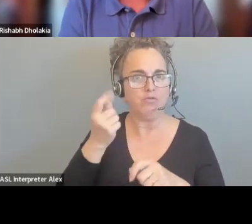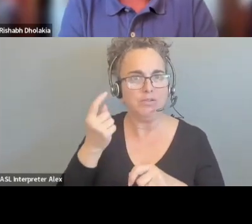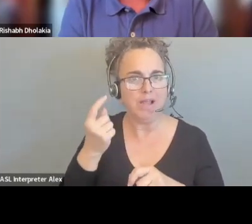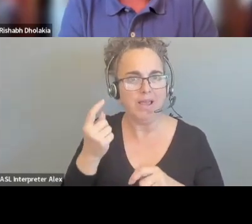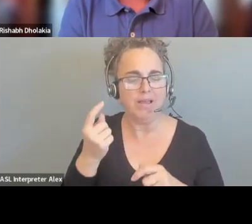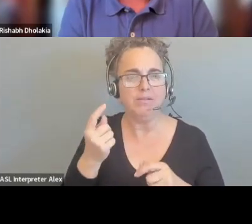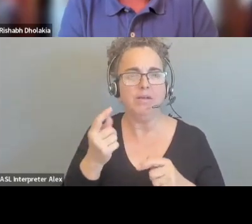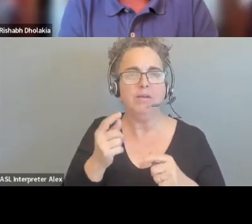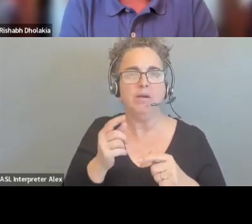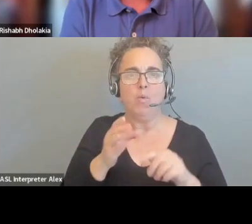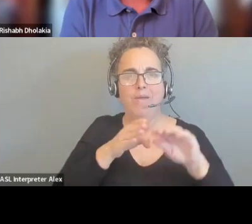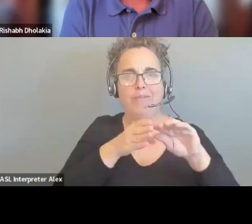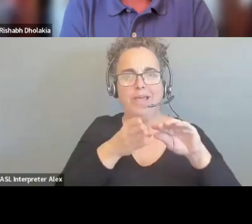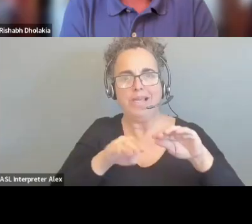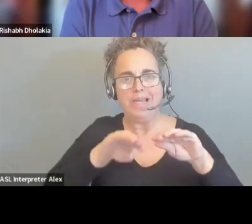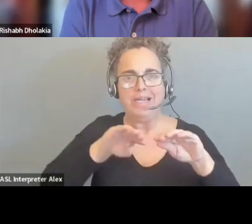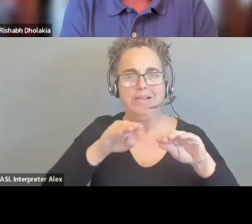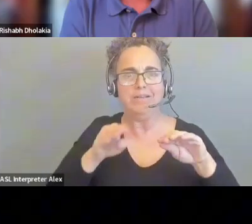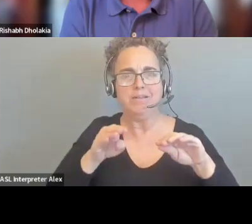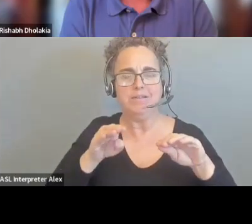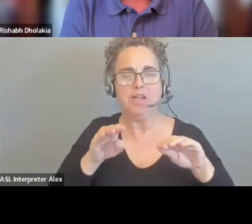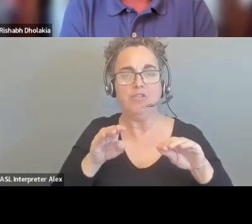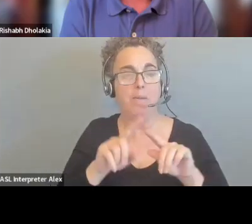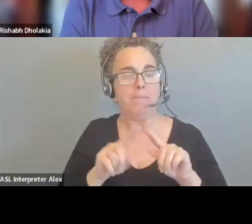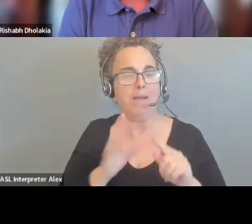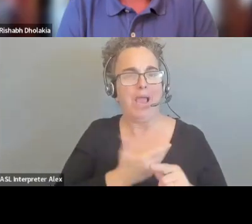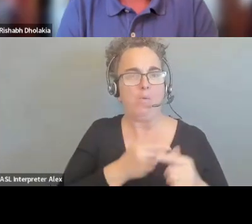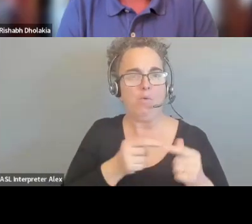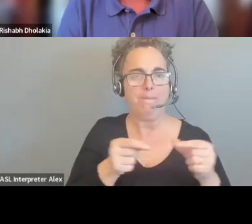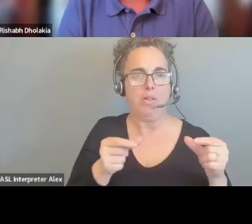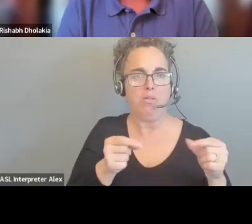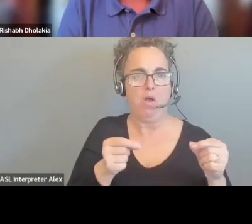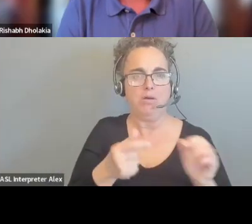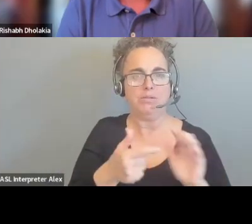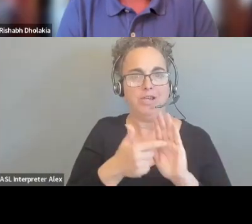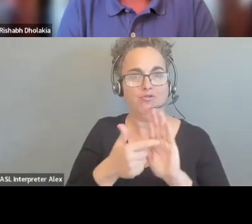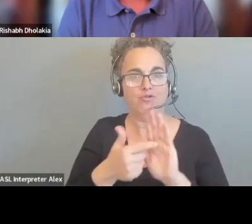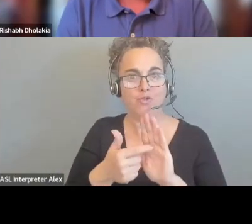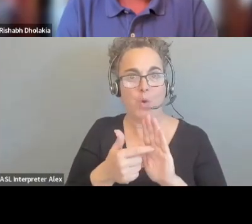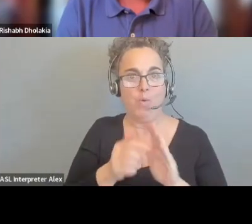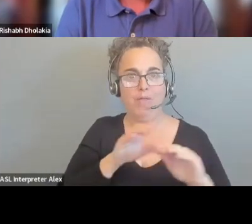And so what our blocks are able to do is showcase this indentation within the code